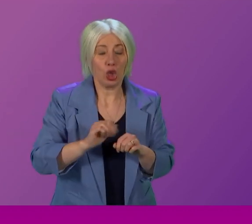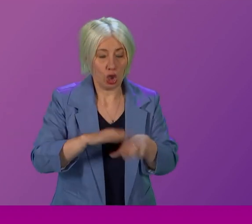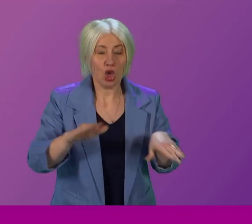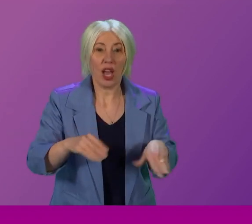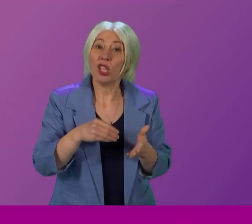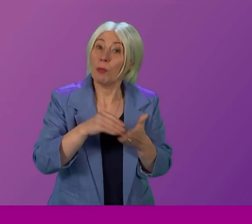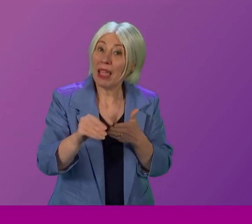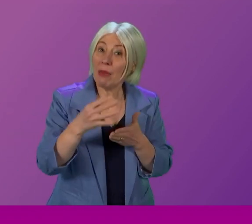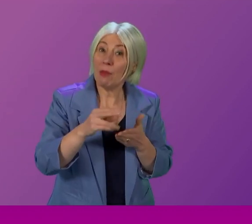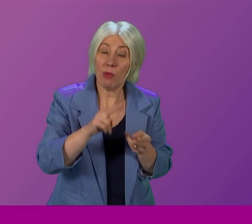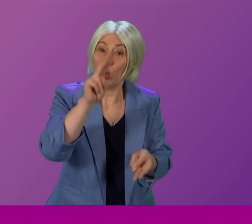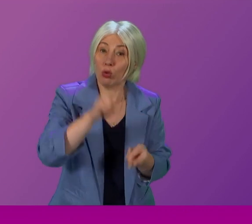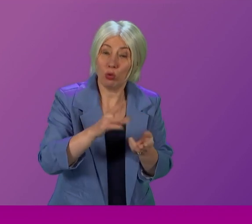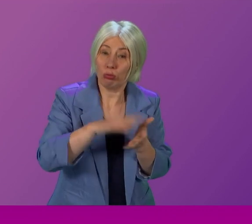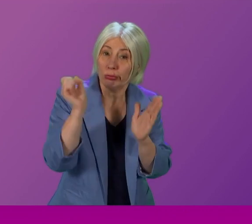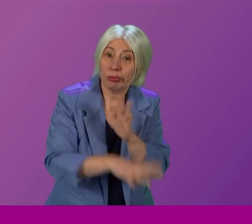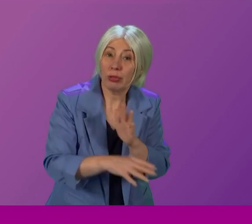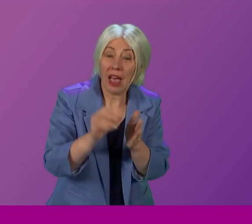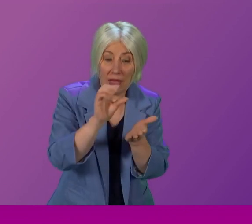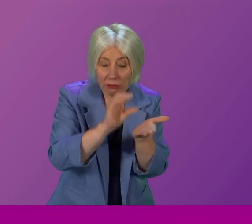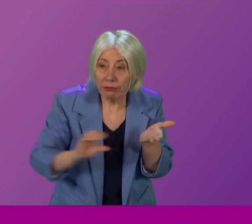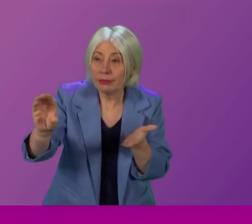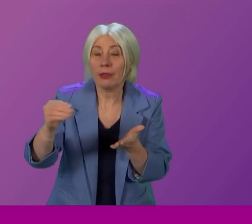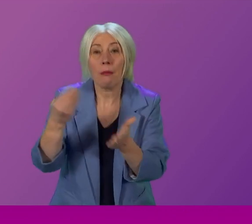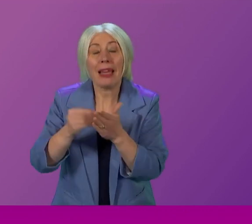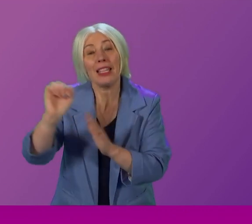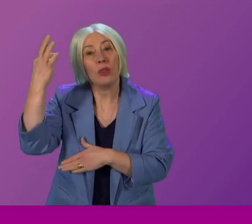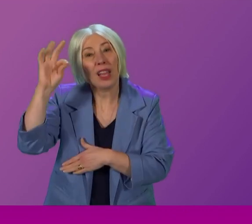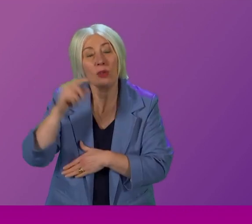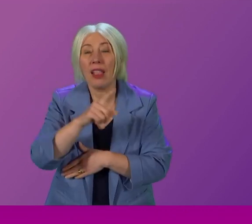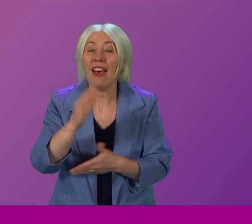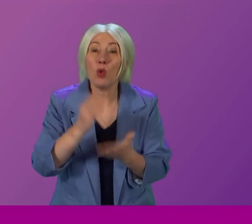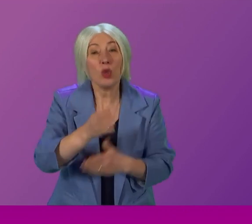If Anas Sarwar wants to be taken seriously, he must bring some substance to what is a